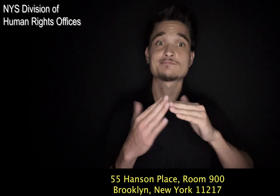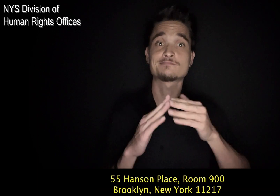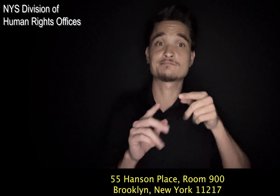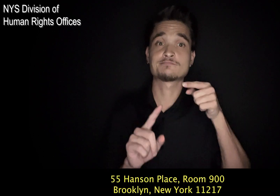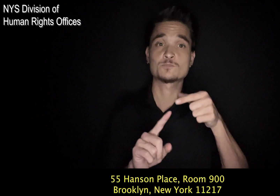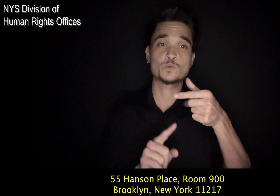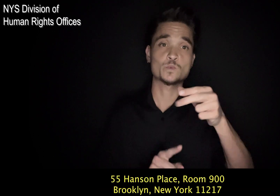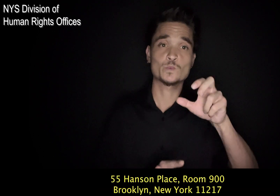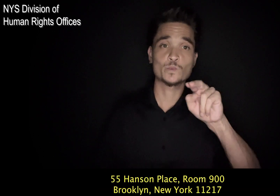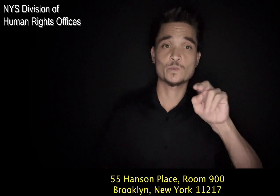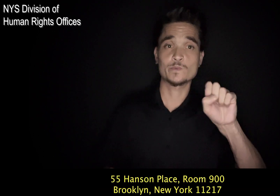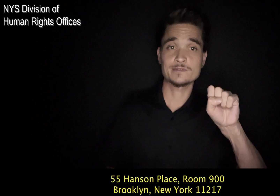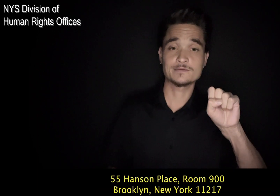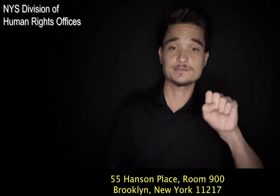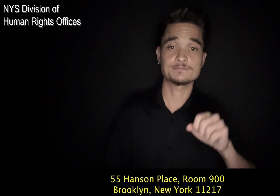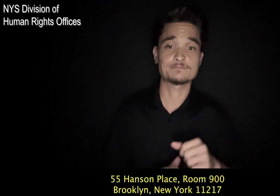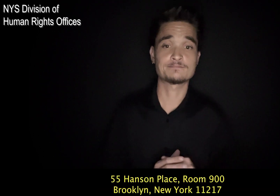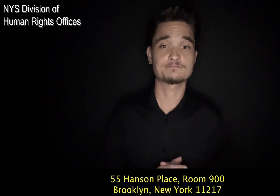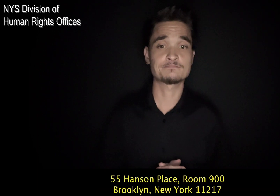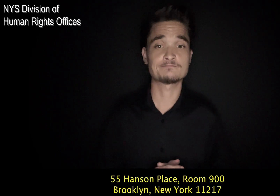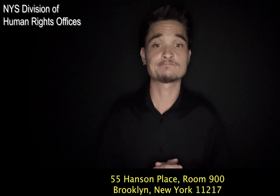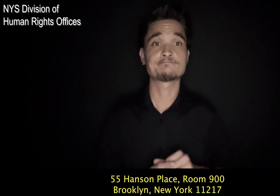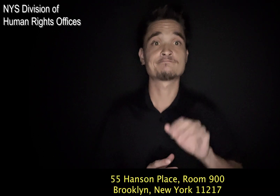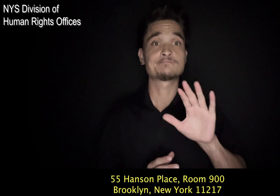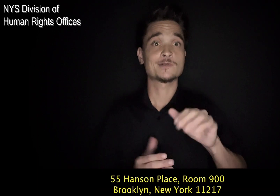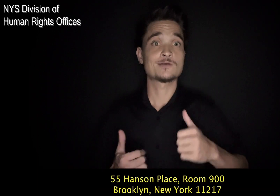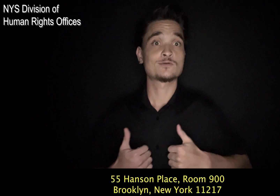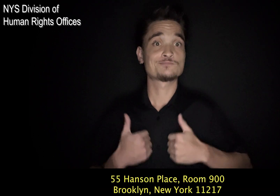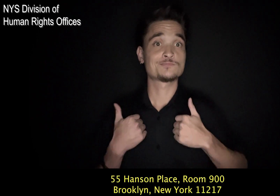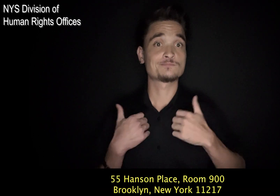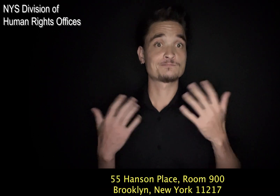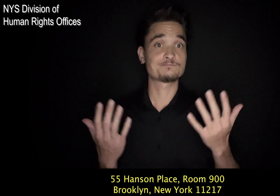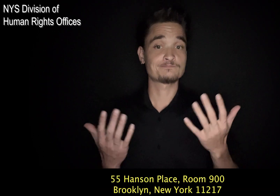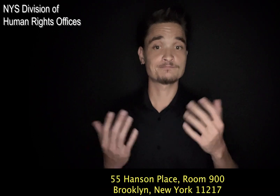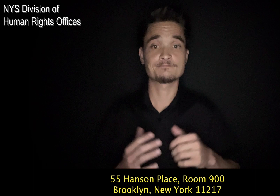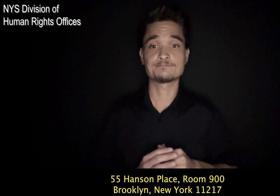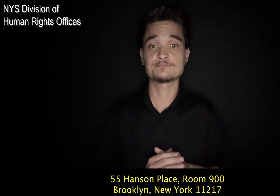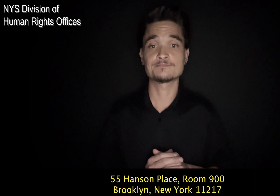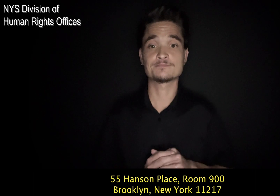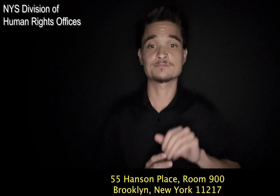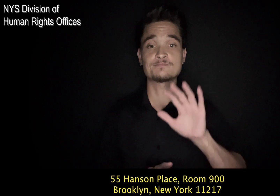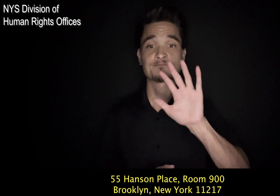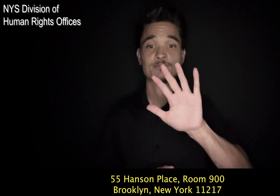55 Hanson Place, Room 900 Brooklyn, New York 11217